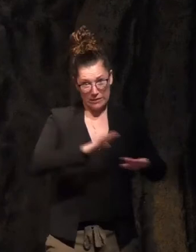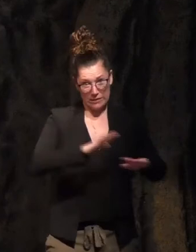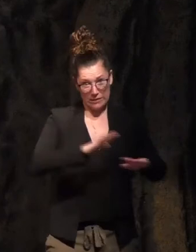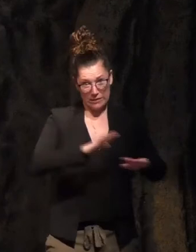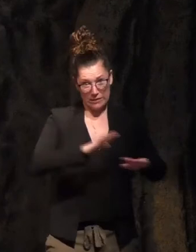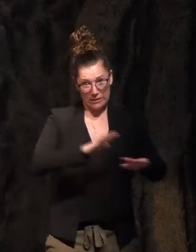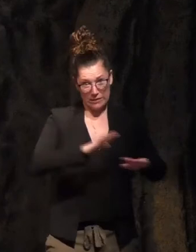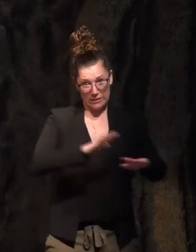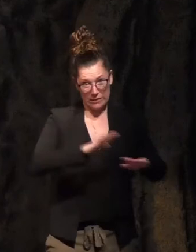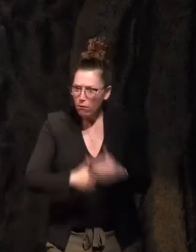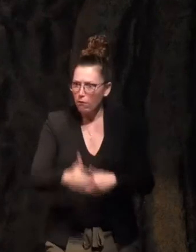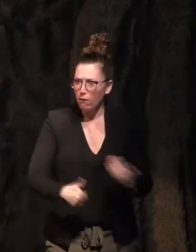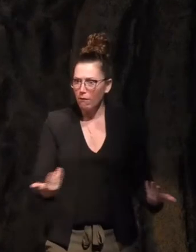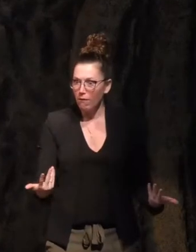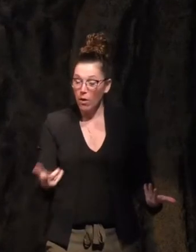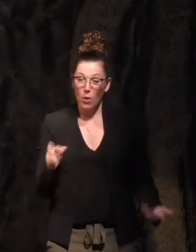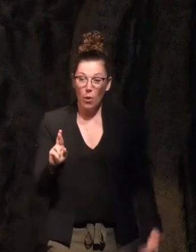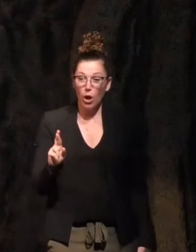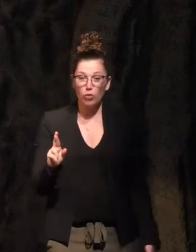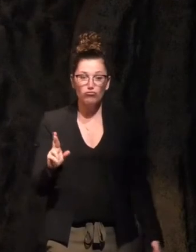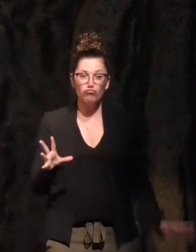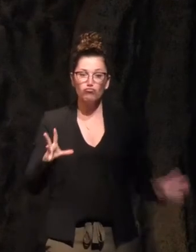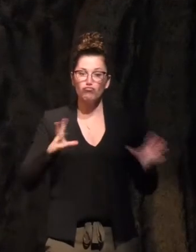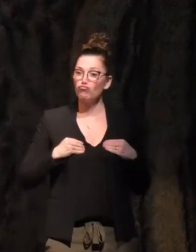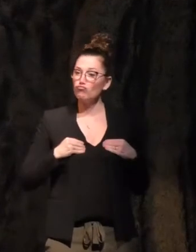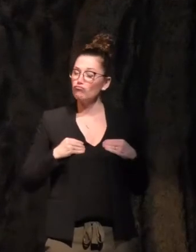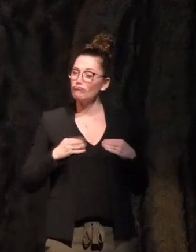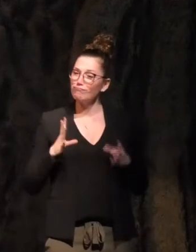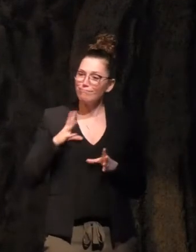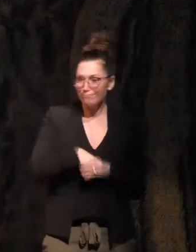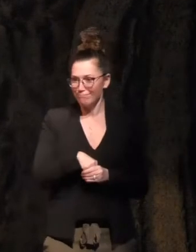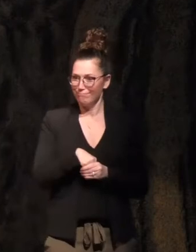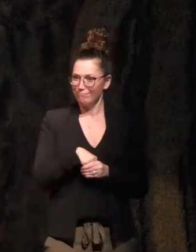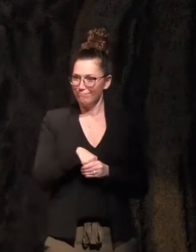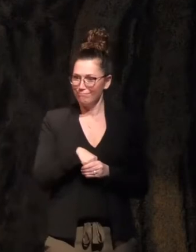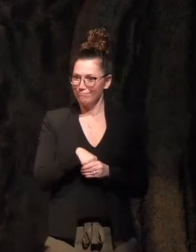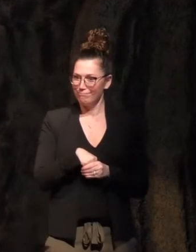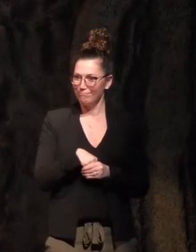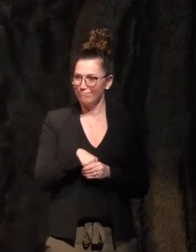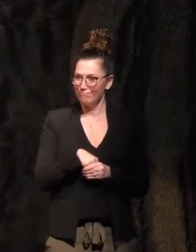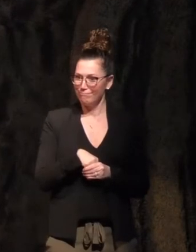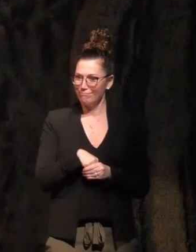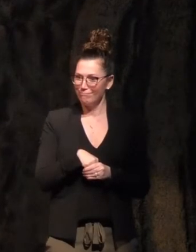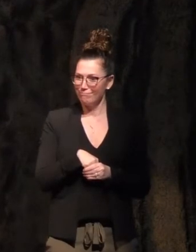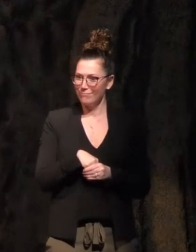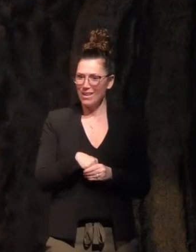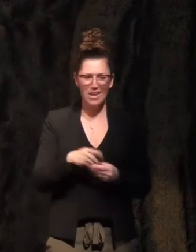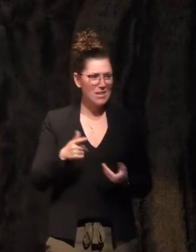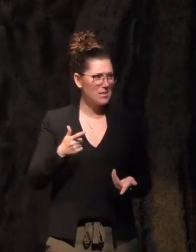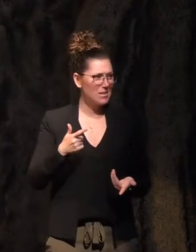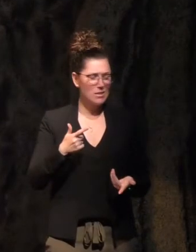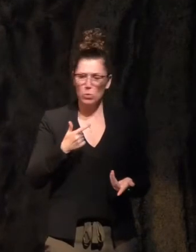or embrace it, because that's kind of what we always do, right?